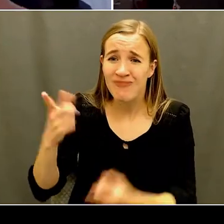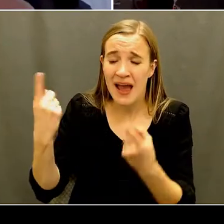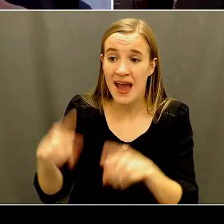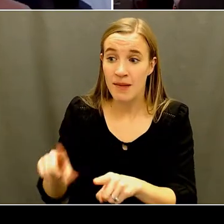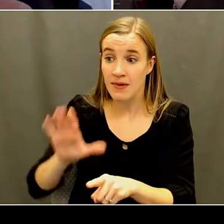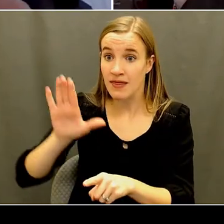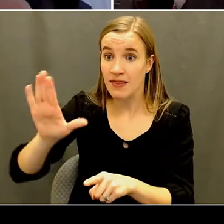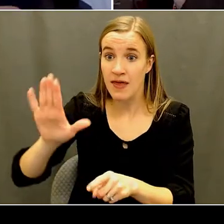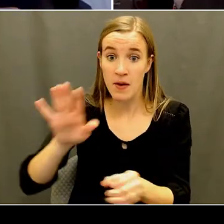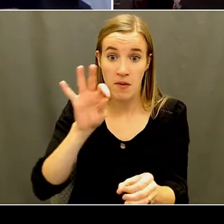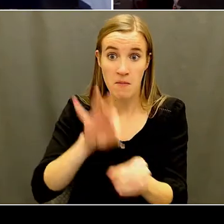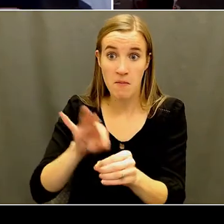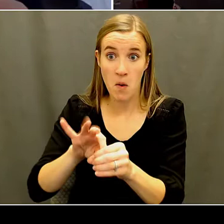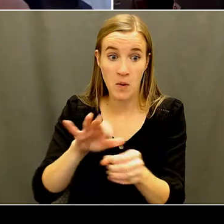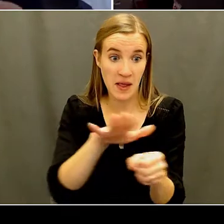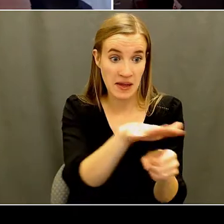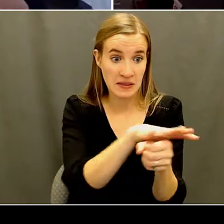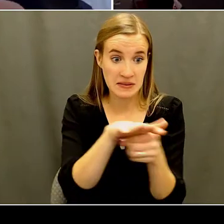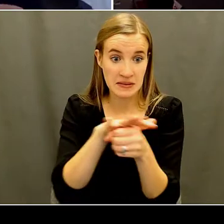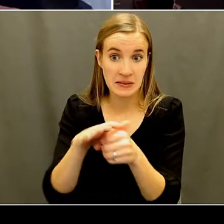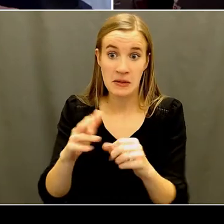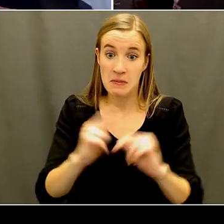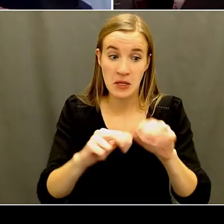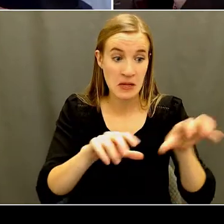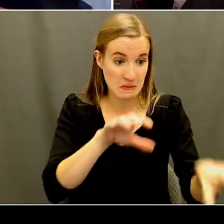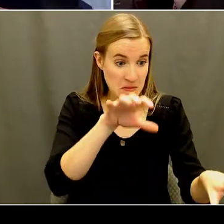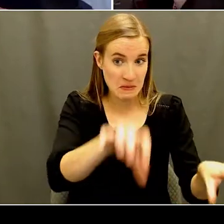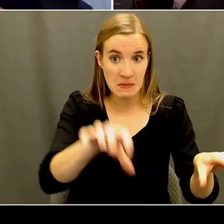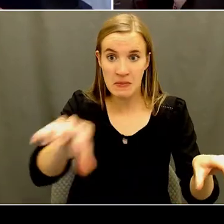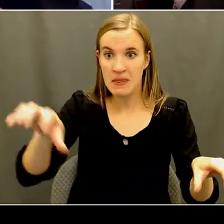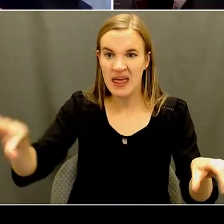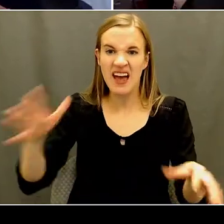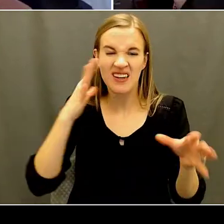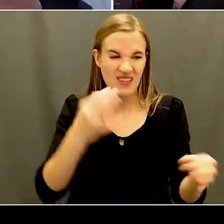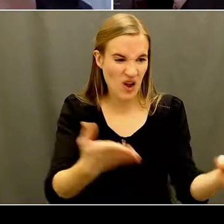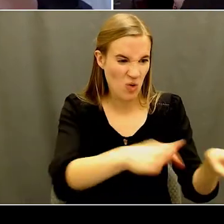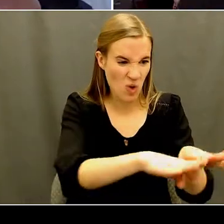the United States are older adults who are at high risk for COVID. We need